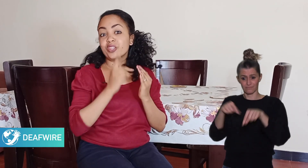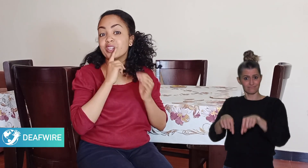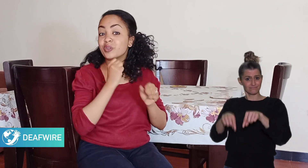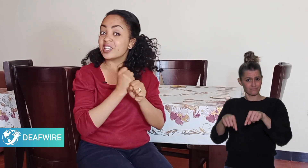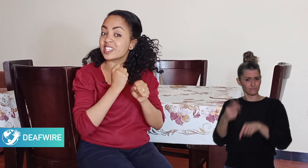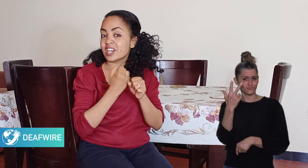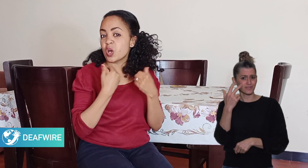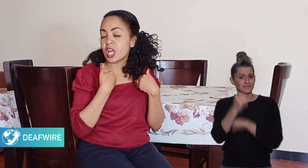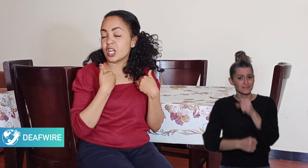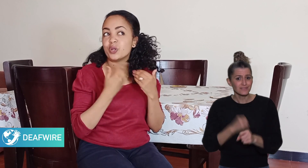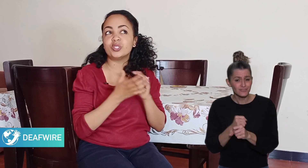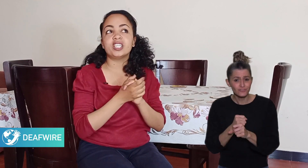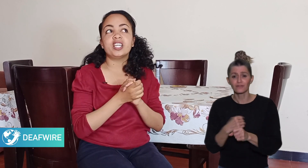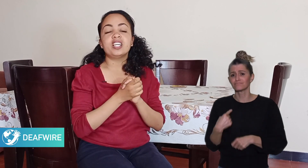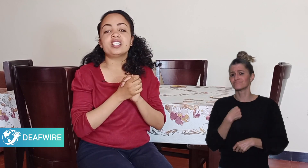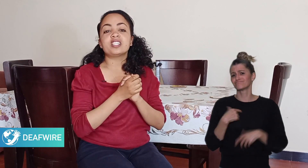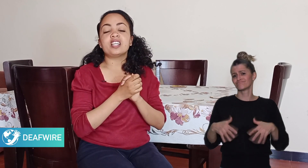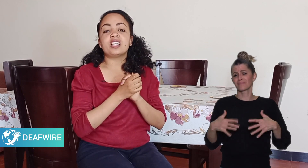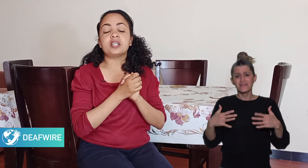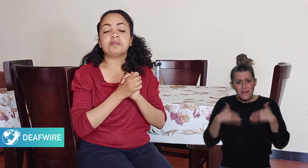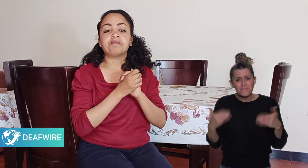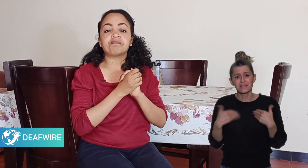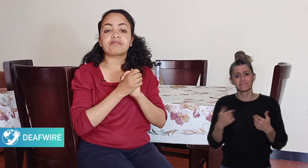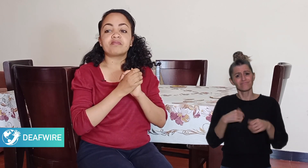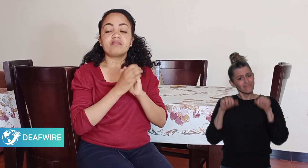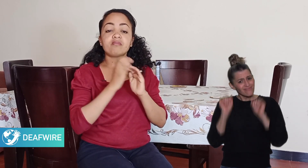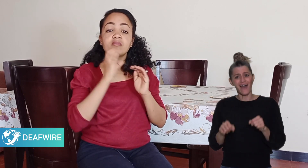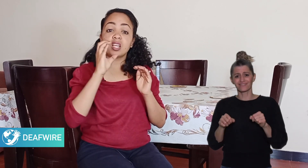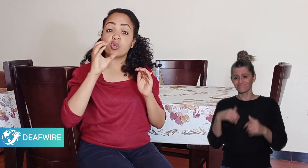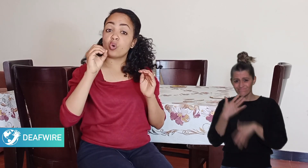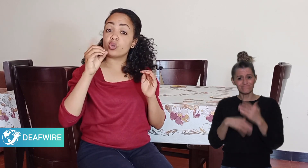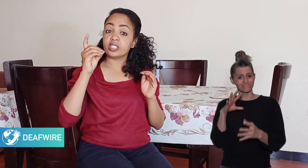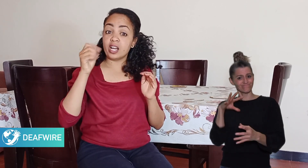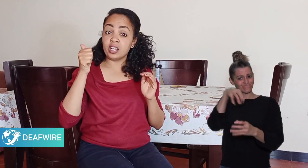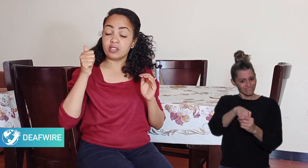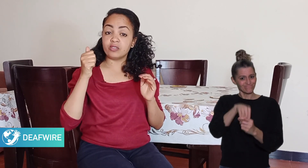in this position for 3 years and I am very happy to be able